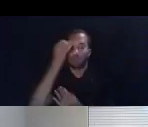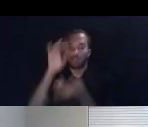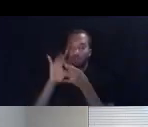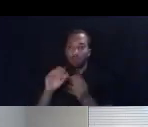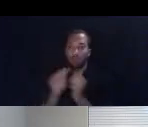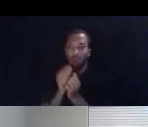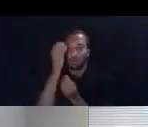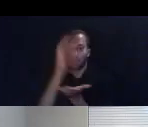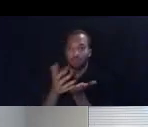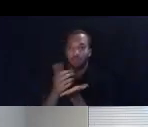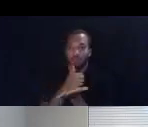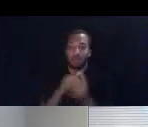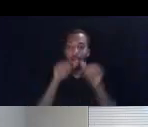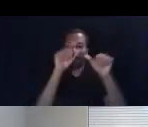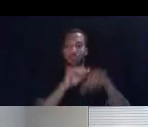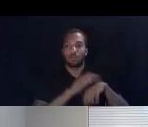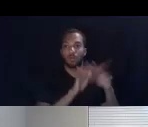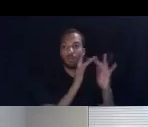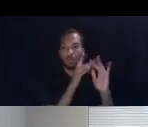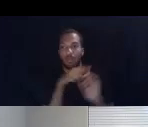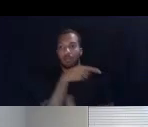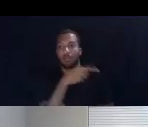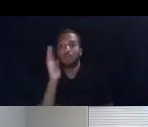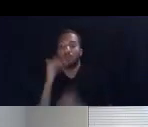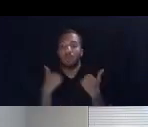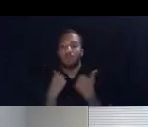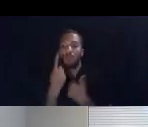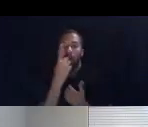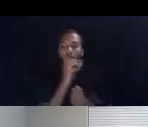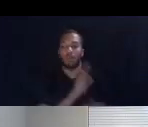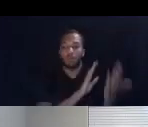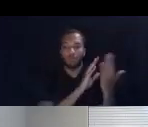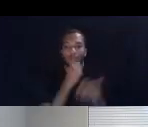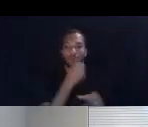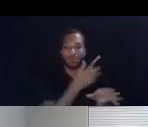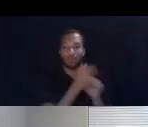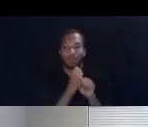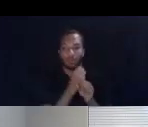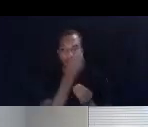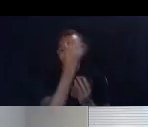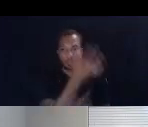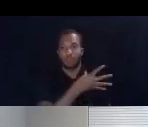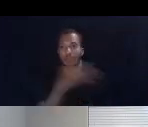that is posted there would be one avenue and another would be, I mentioned also, our annual CHIP forum,